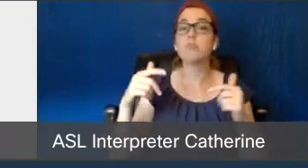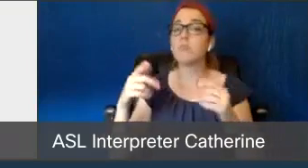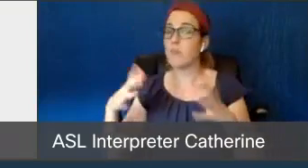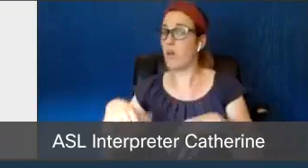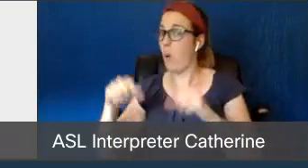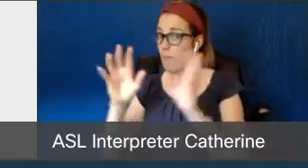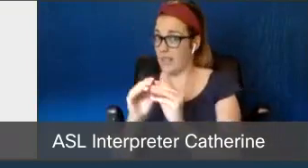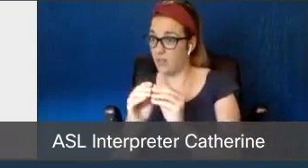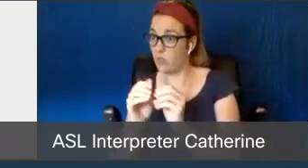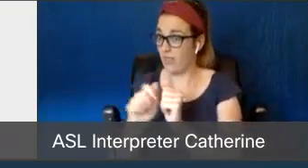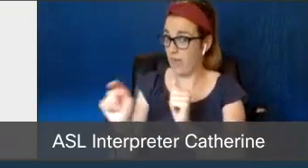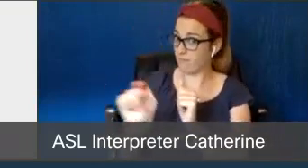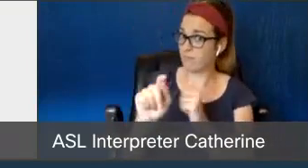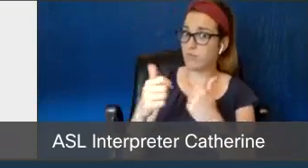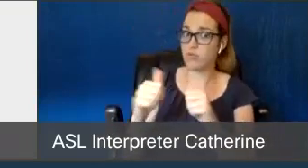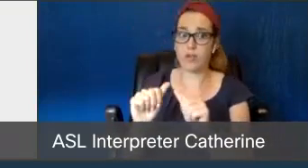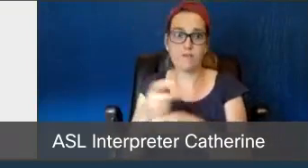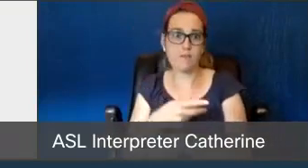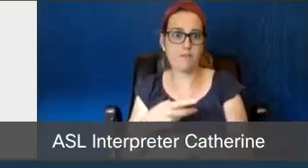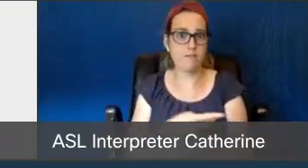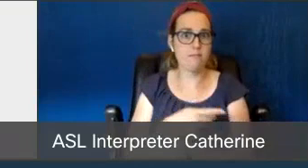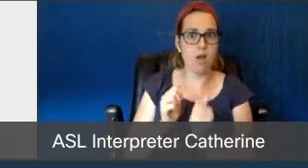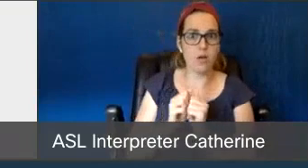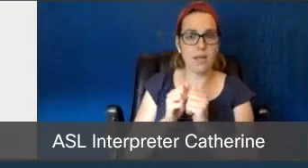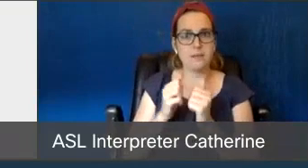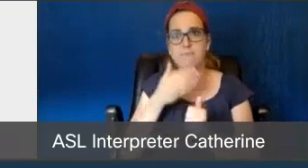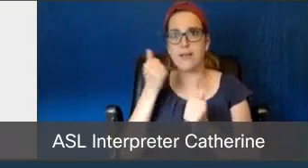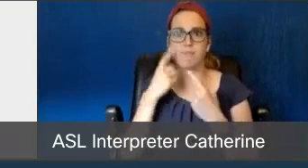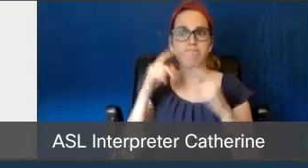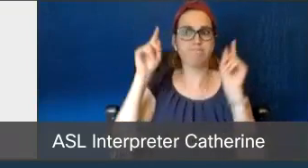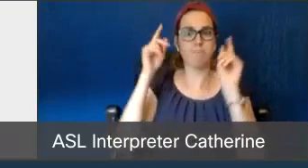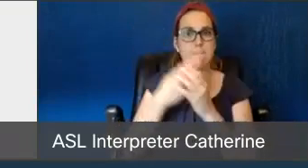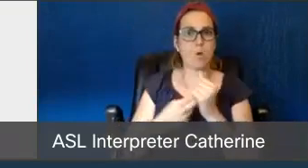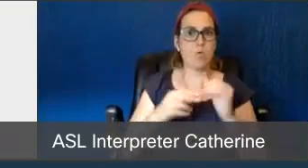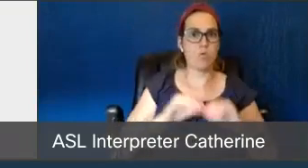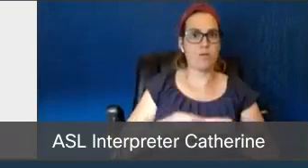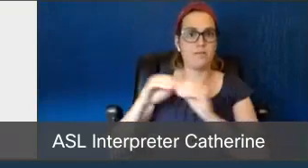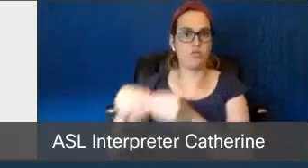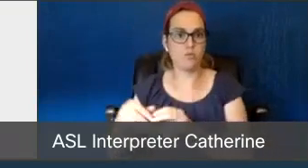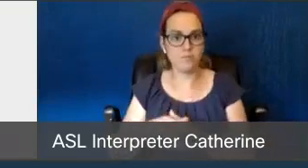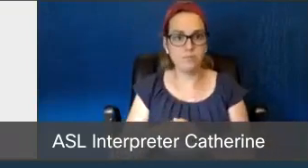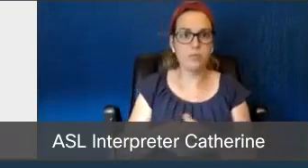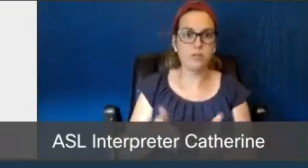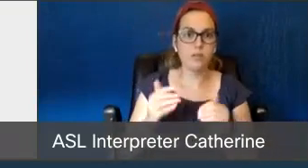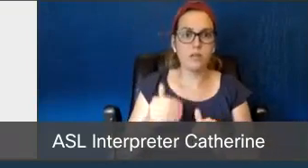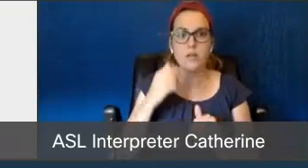can work will be critical. And I know Dr. Marlowe talked about getting state block grants and direct appropriations so I'm gonna skip